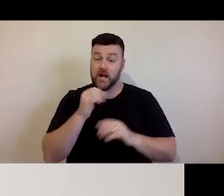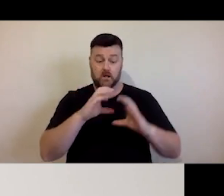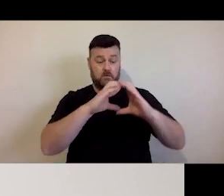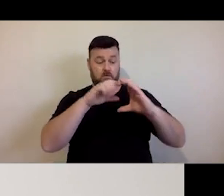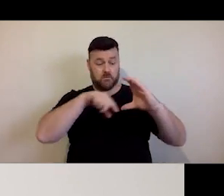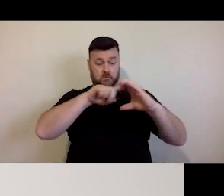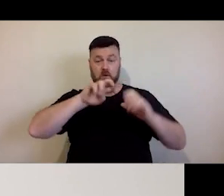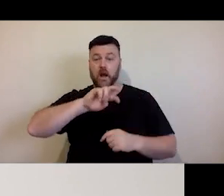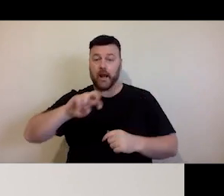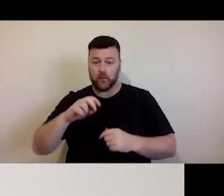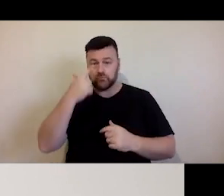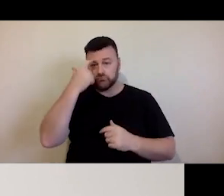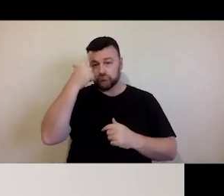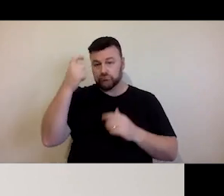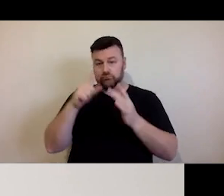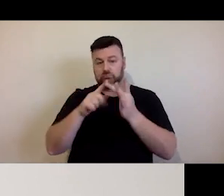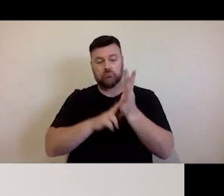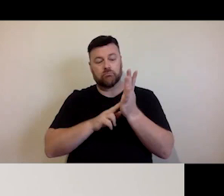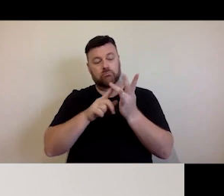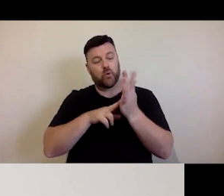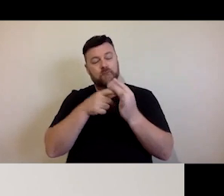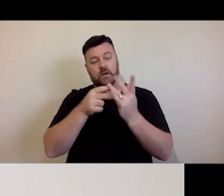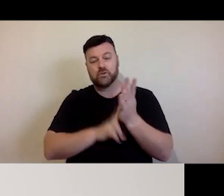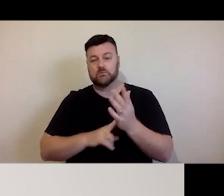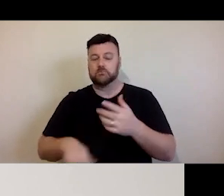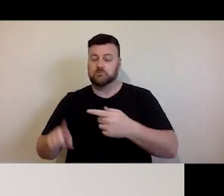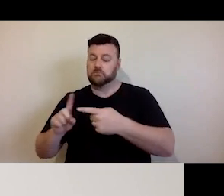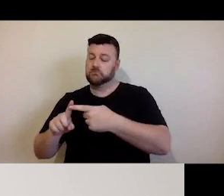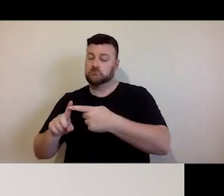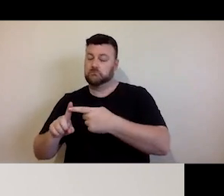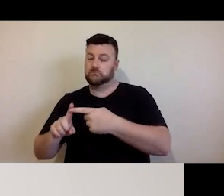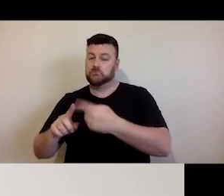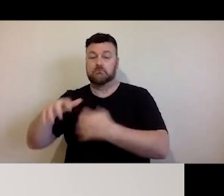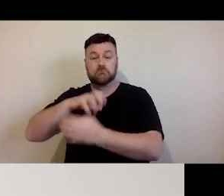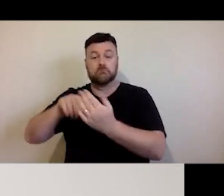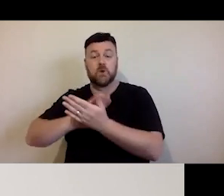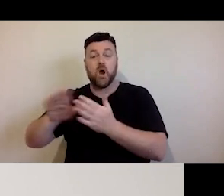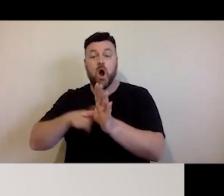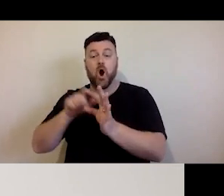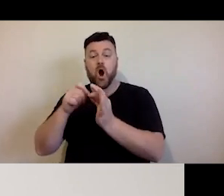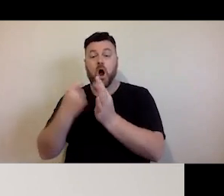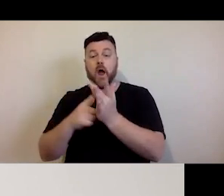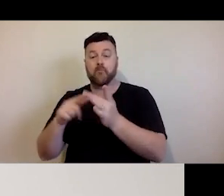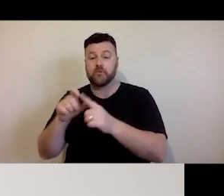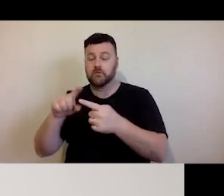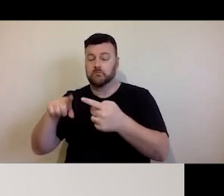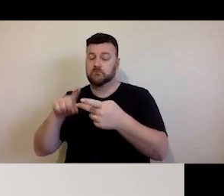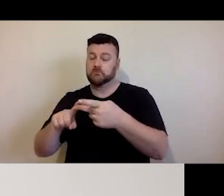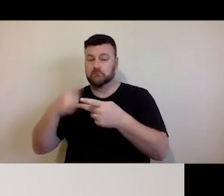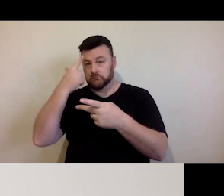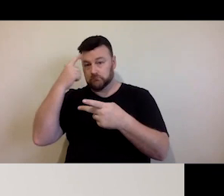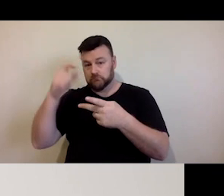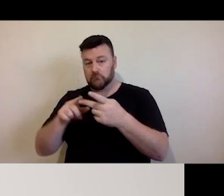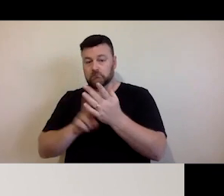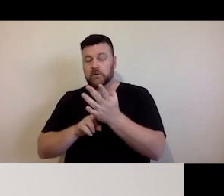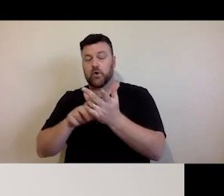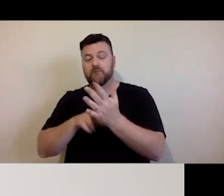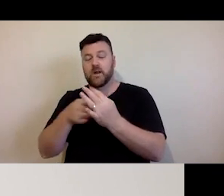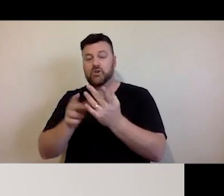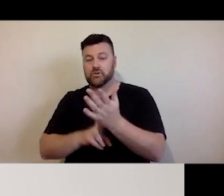points - first, hybrid, second, innovation, and third, focus on why.